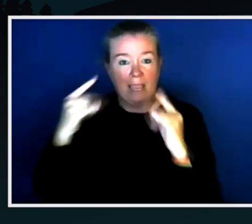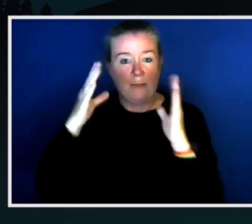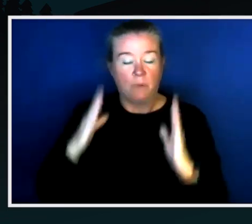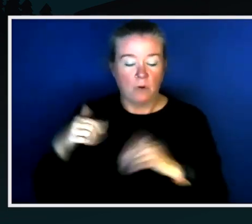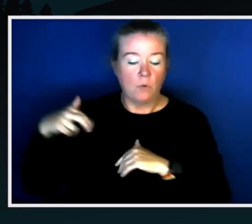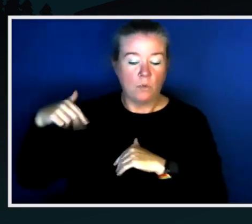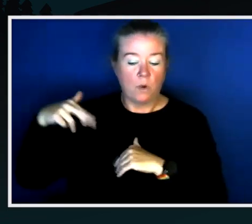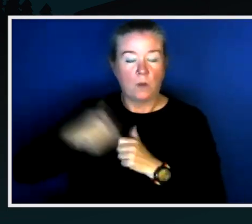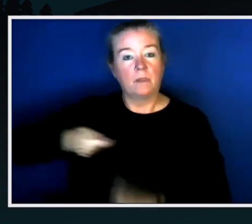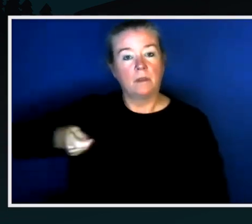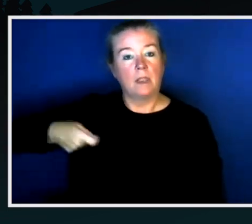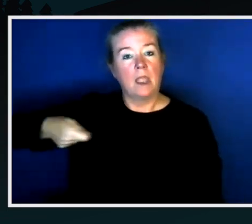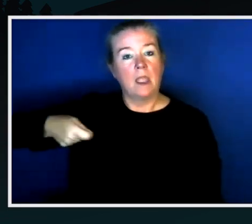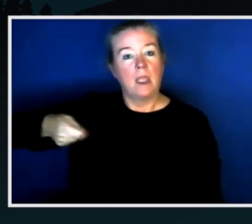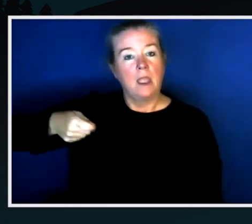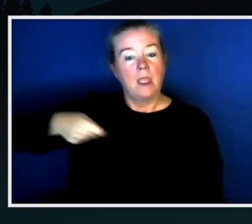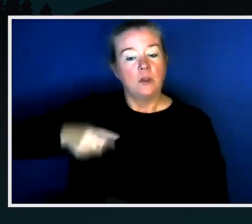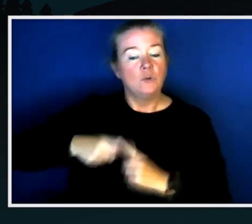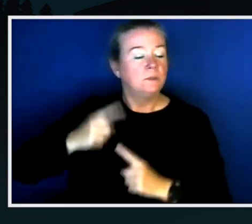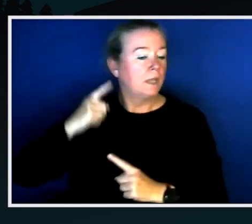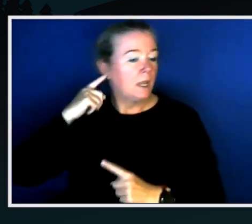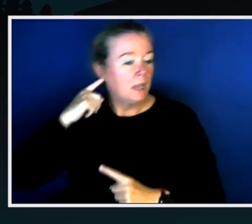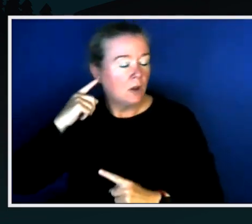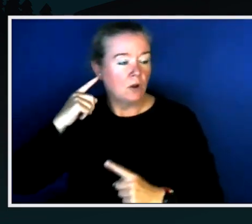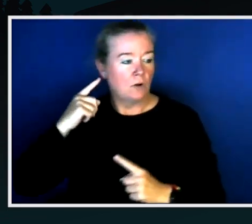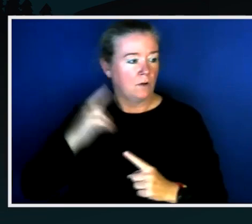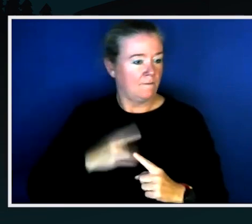white canes, using their senses to explore and interact with nature.